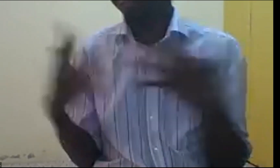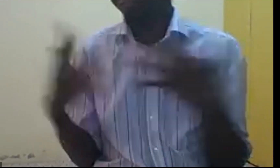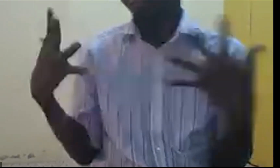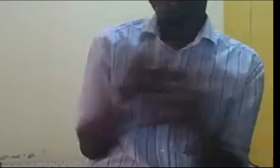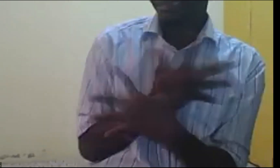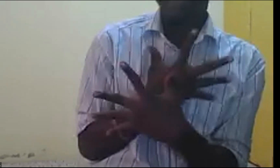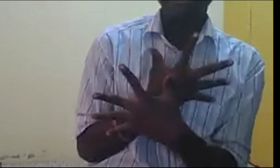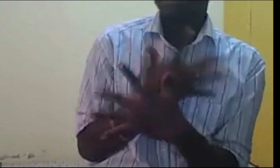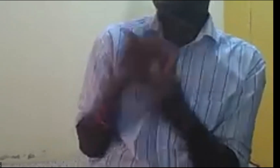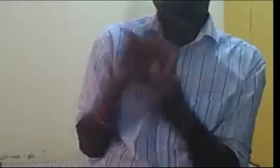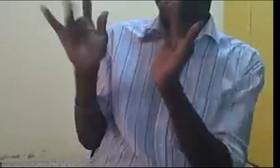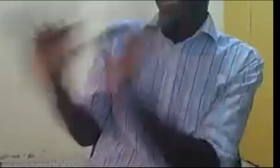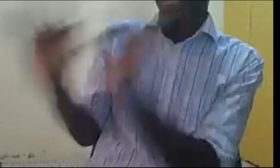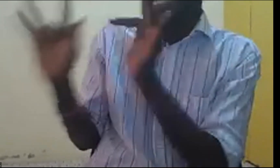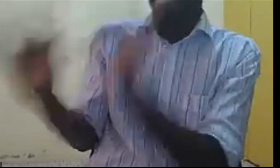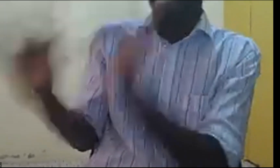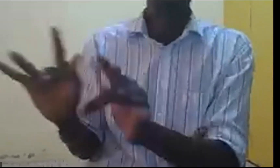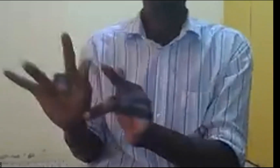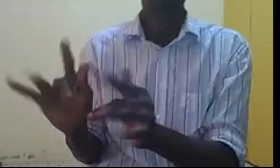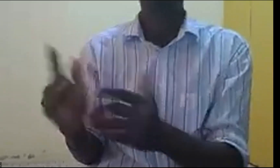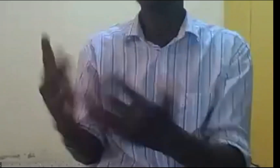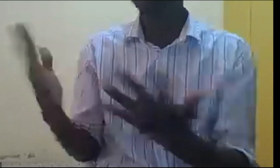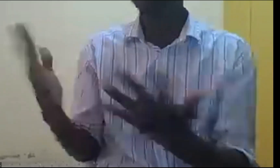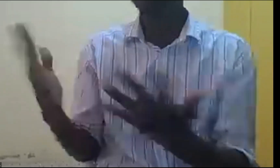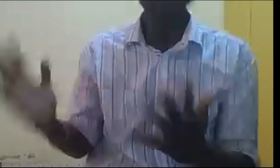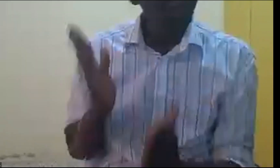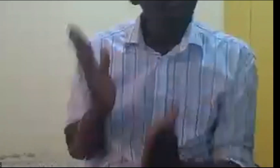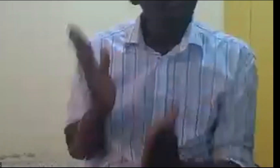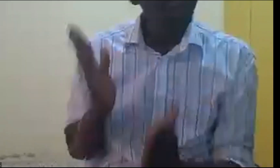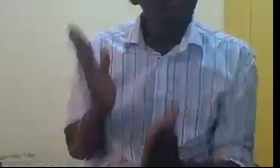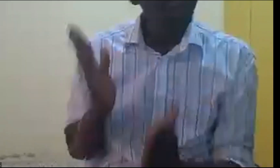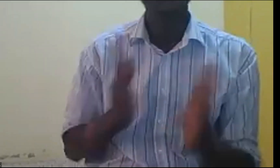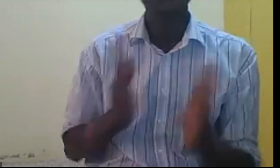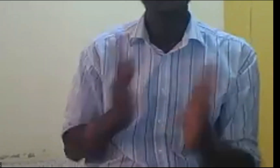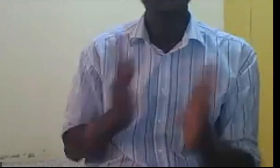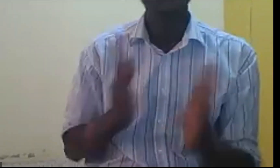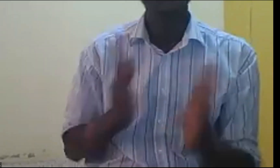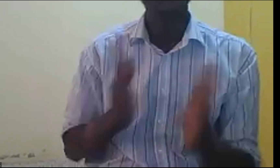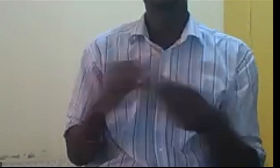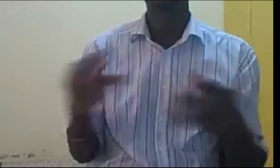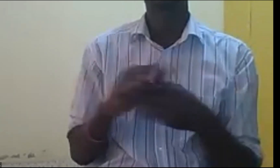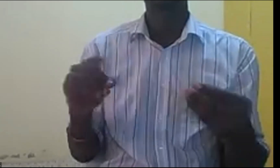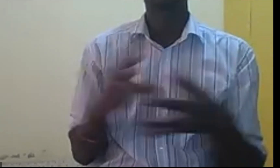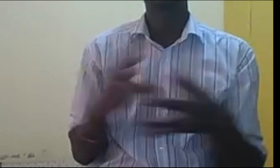We will dust people into some of your comments soon. But now can I hand it over to Evelina?